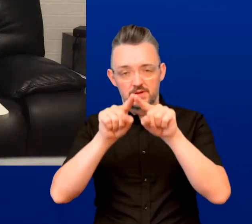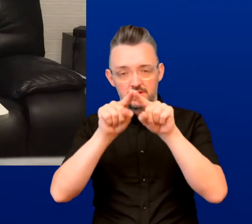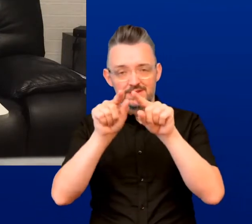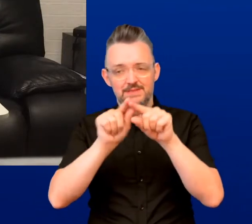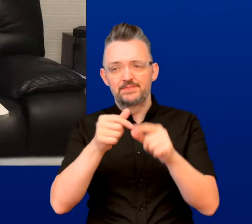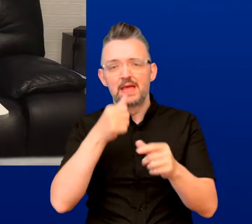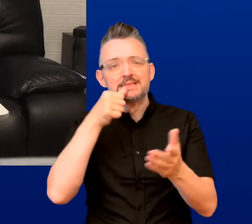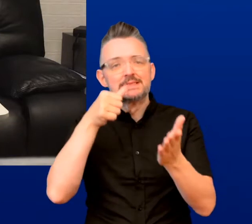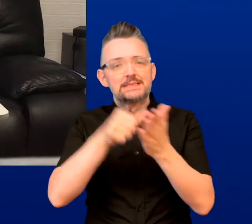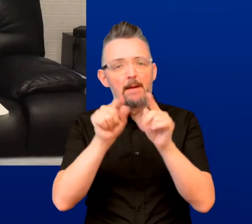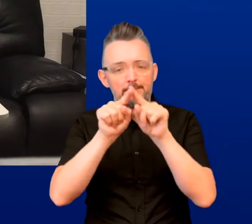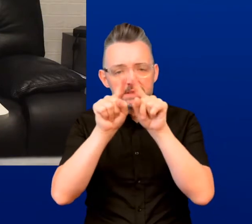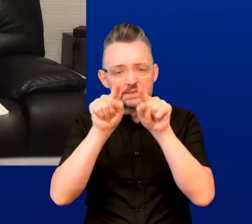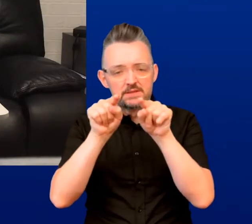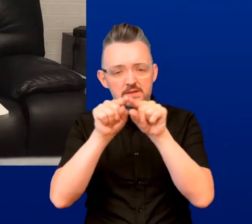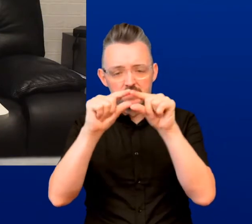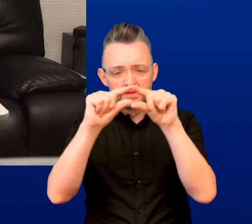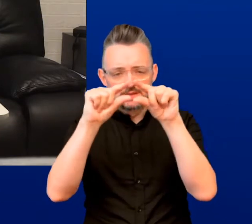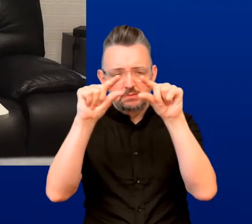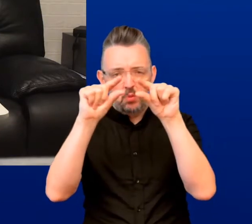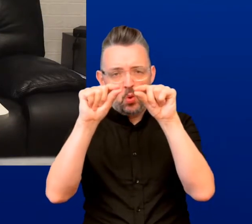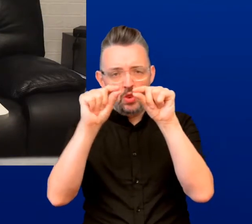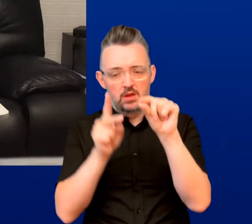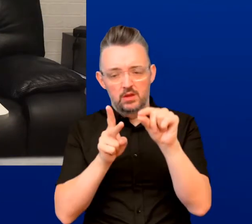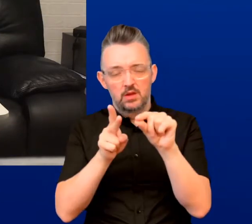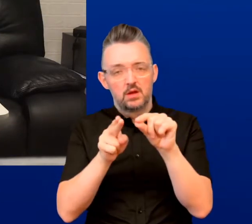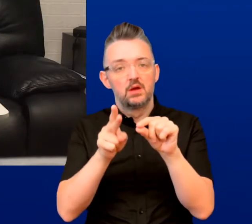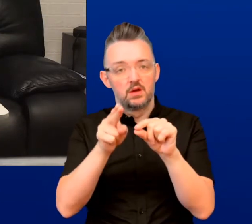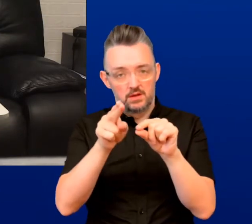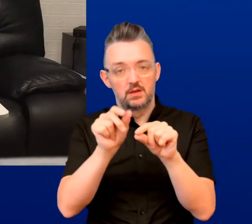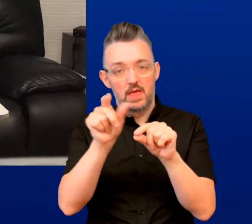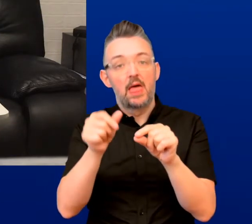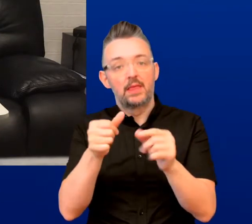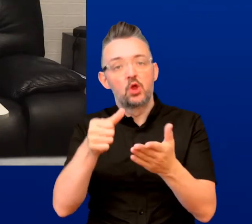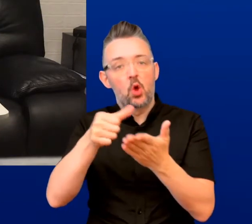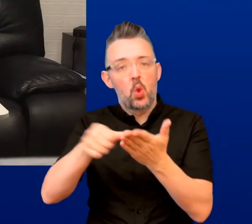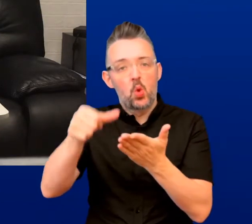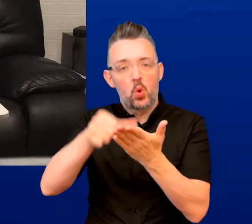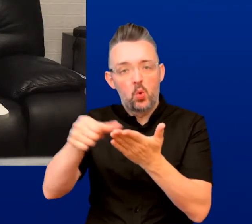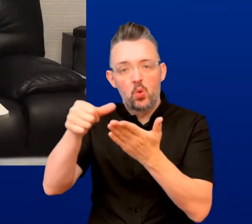which will be glued and pasted onto